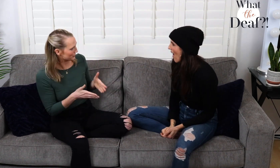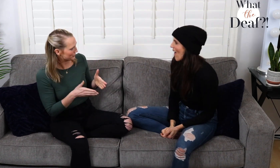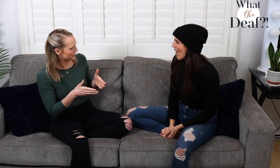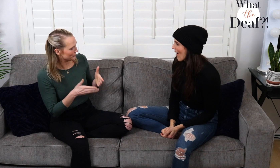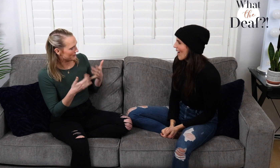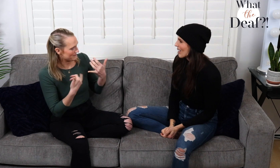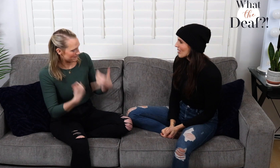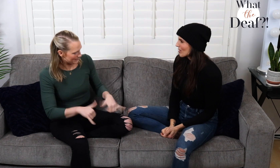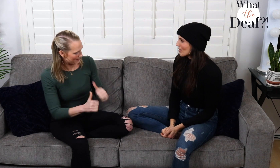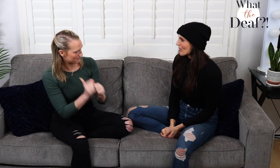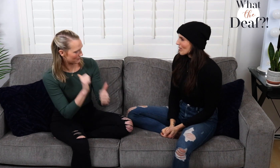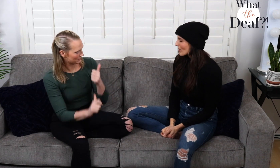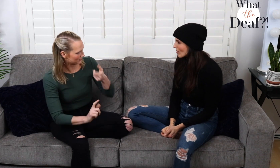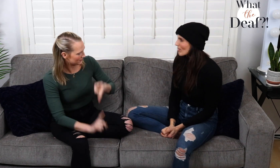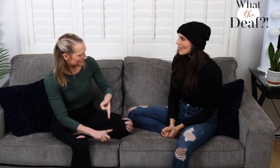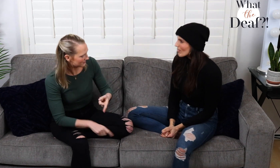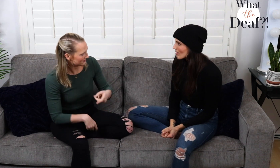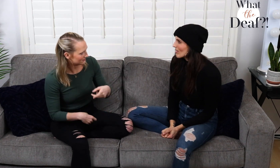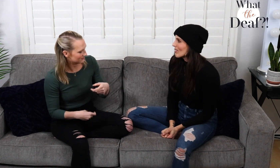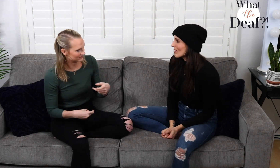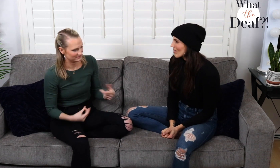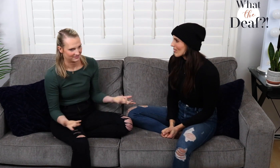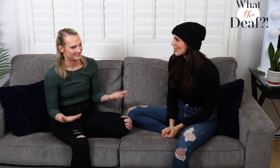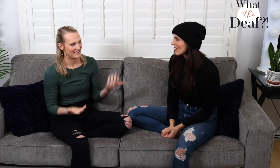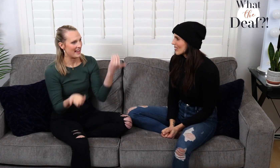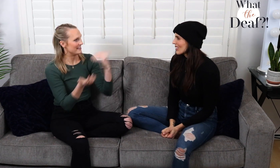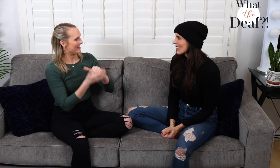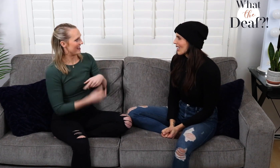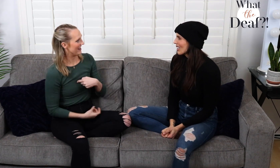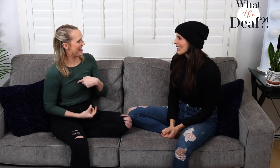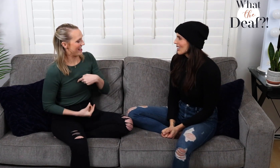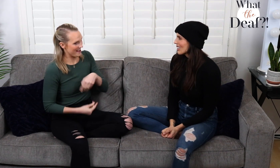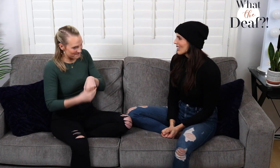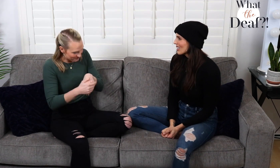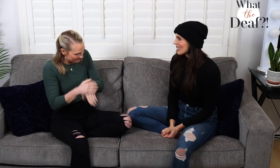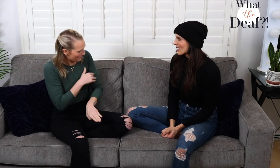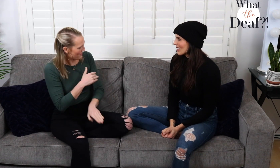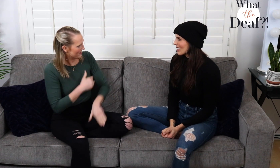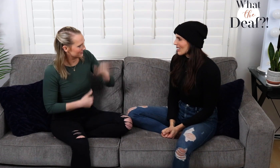person to play sports. Again, I was born and